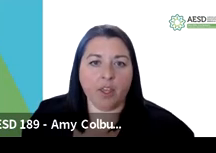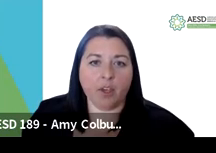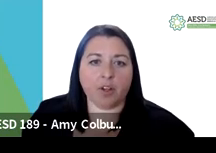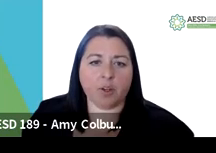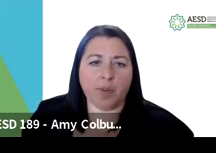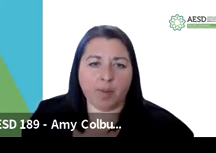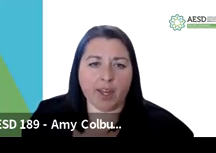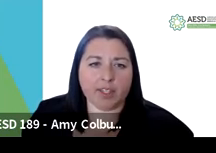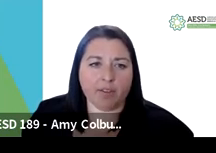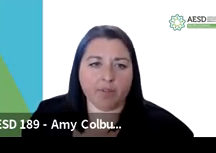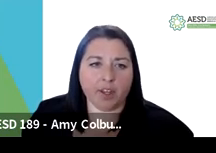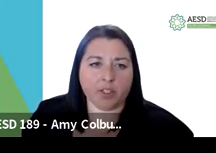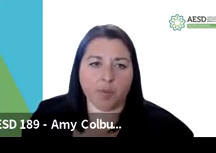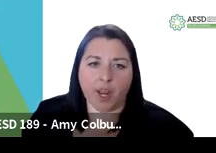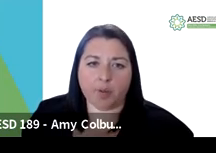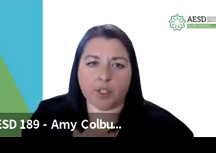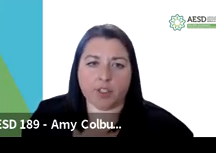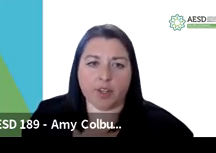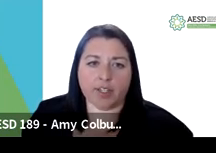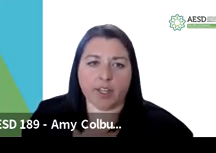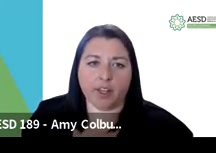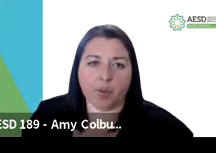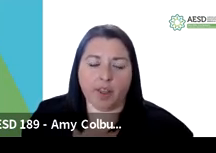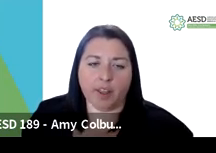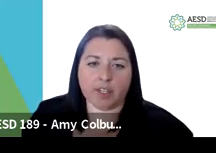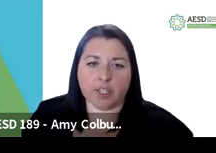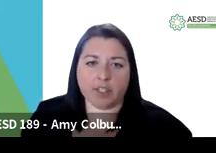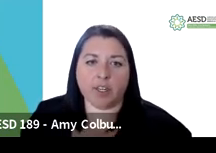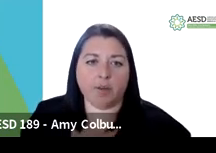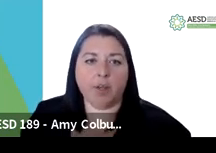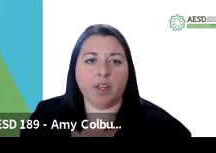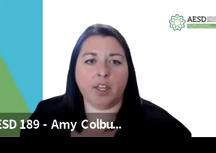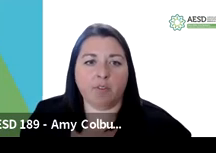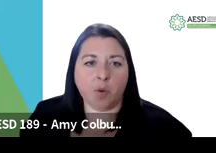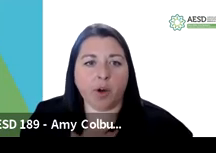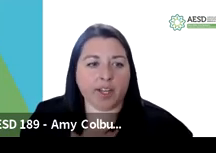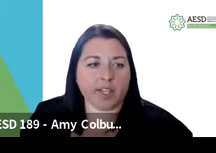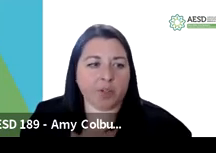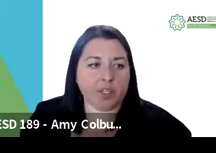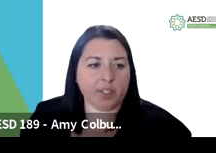ESD 189 - Amy Colburn: You can also minimize if there's too many options so that that little button there is just to give you more or less options.